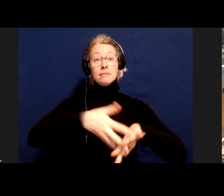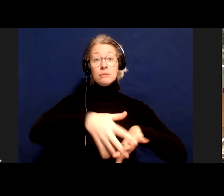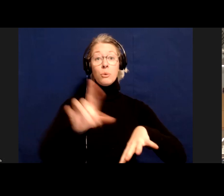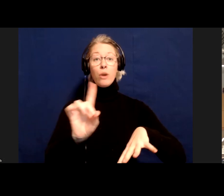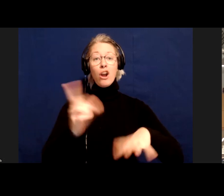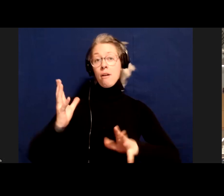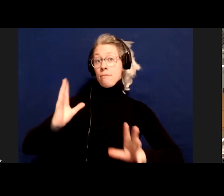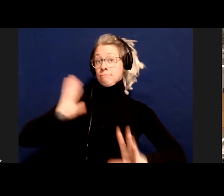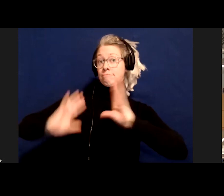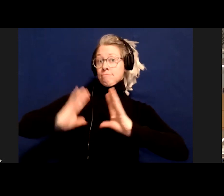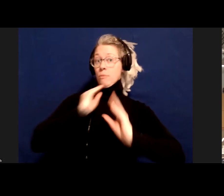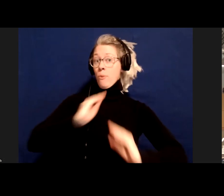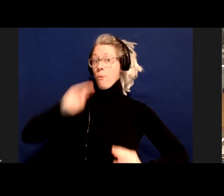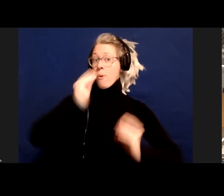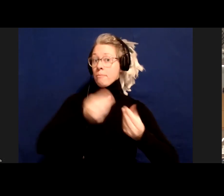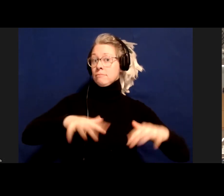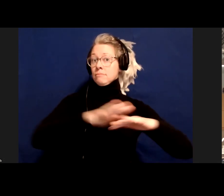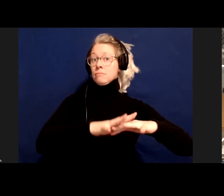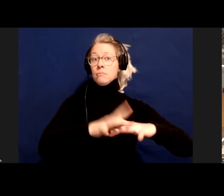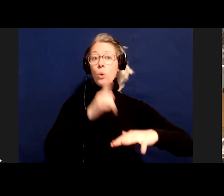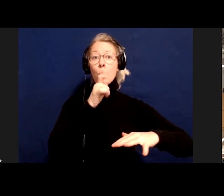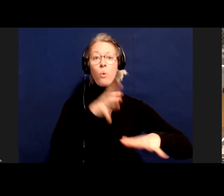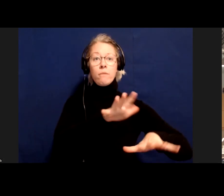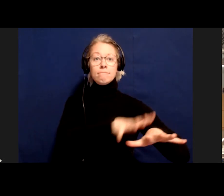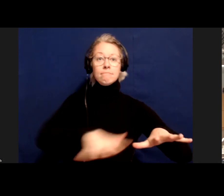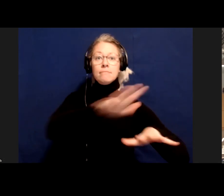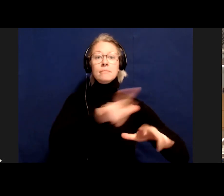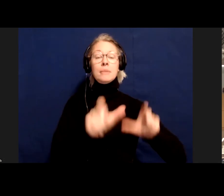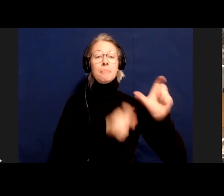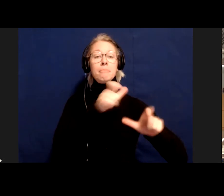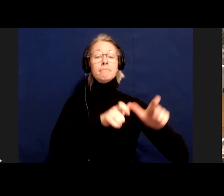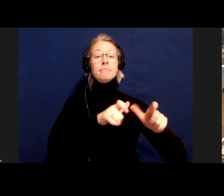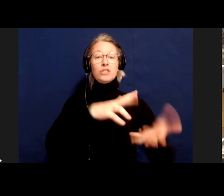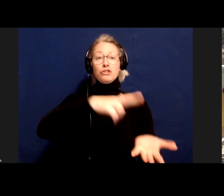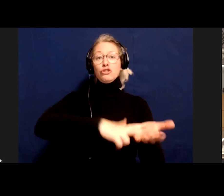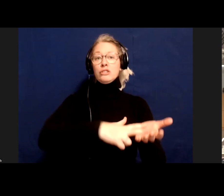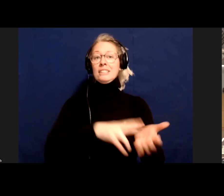home and territory of the people of Treaty 7 and the Niitsitapi, the Blackfoot people,